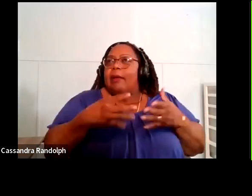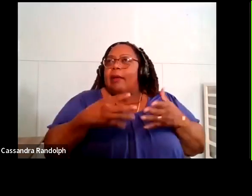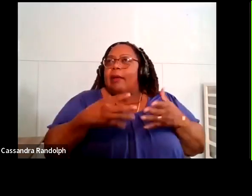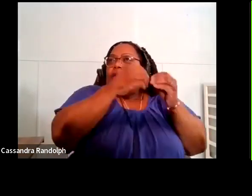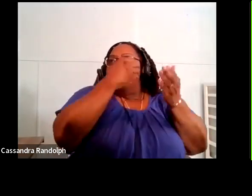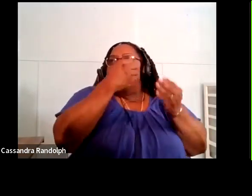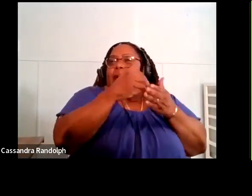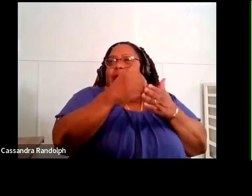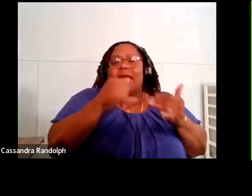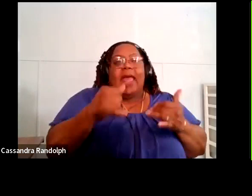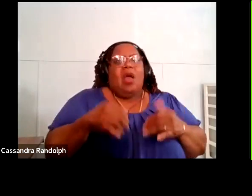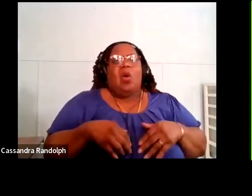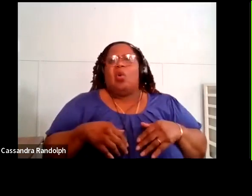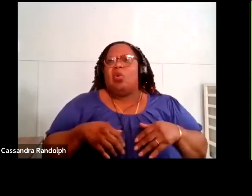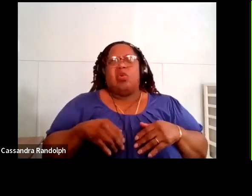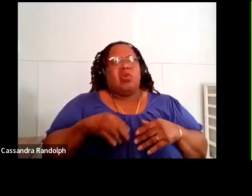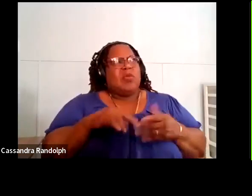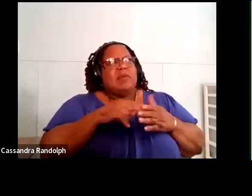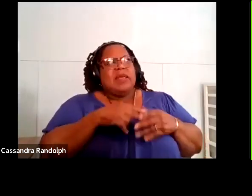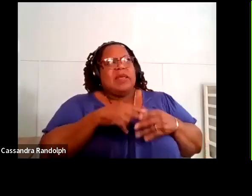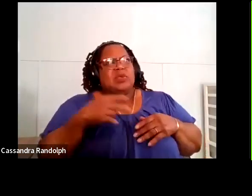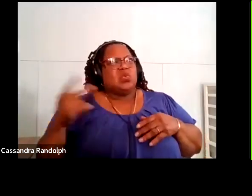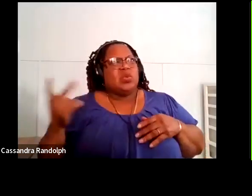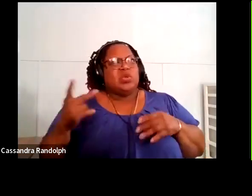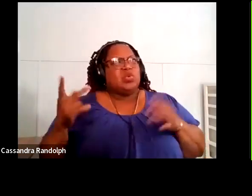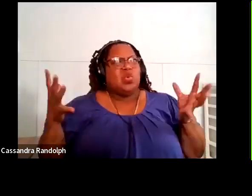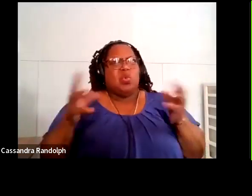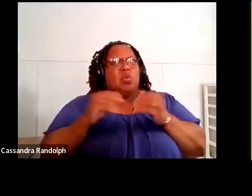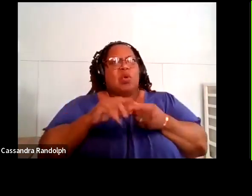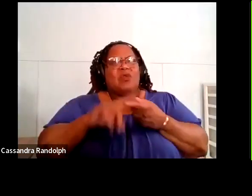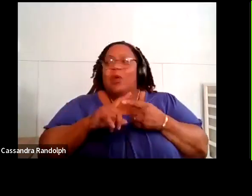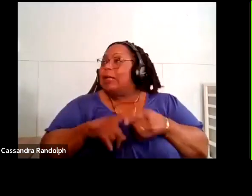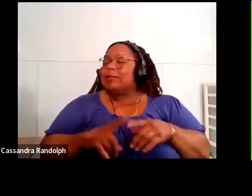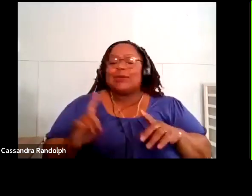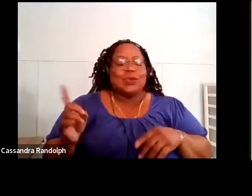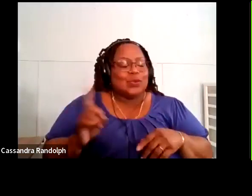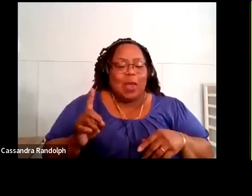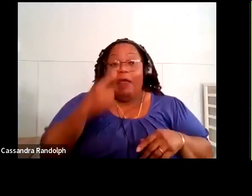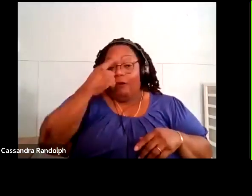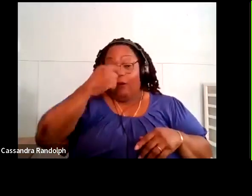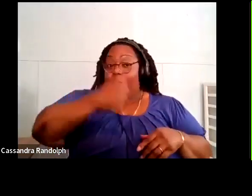they get a perception in their mind of what you are doing because you got a promotion or